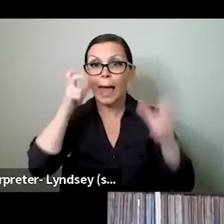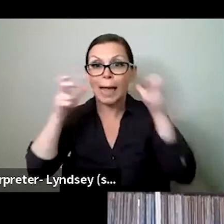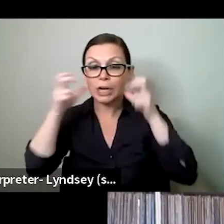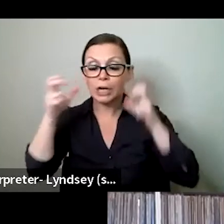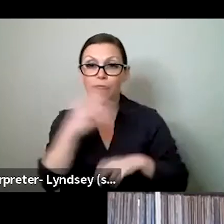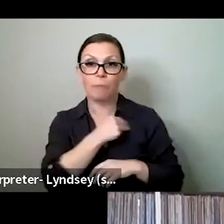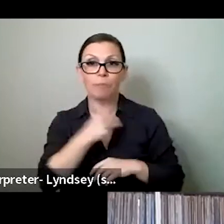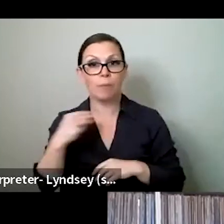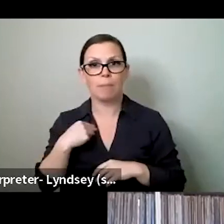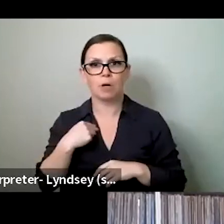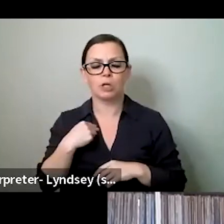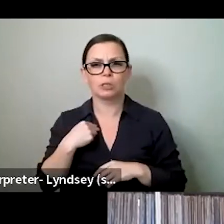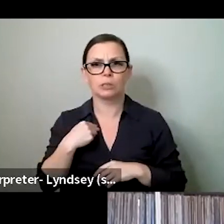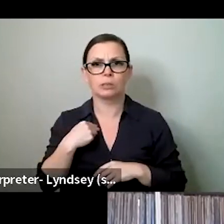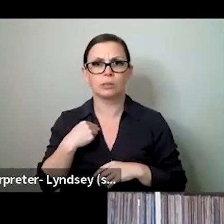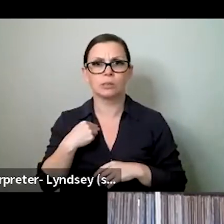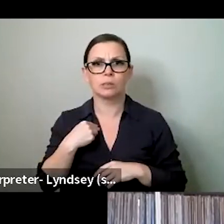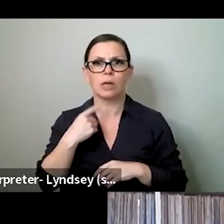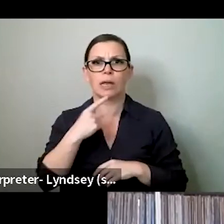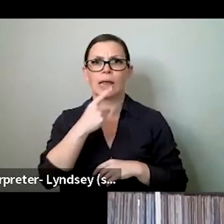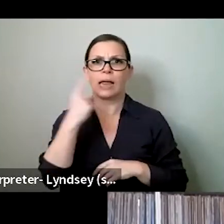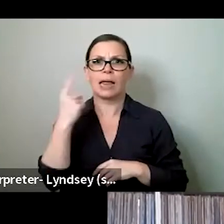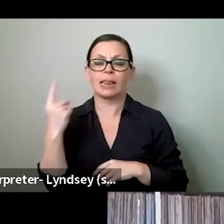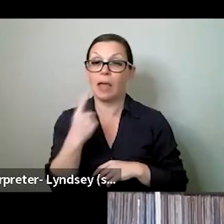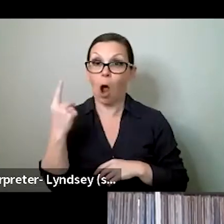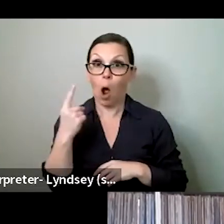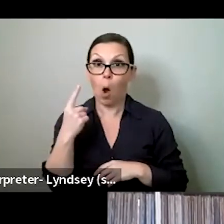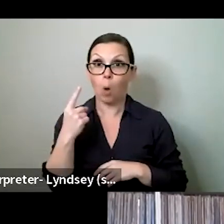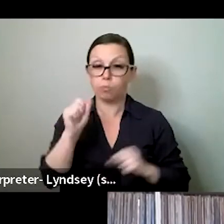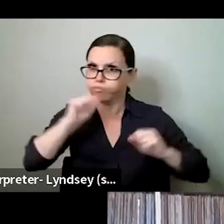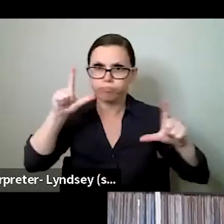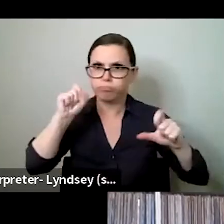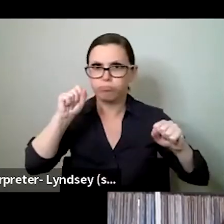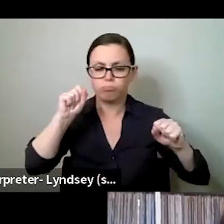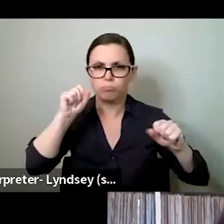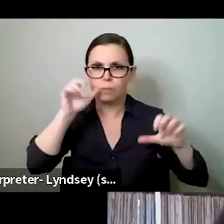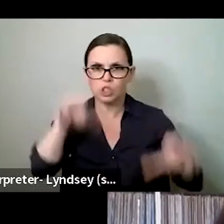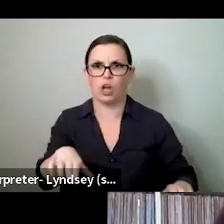they're always gratefully surprised by the huge range,